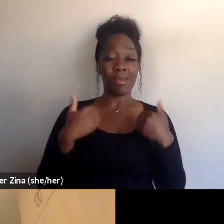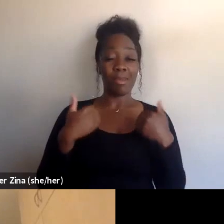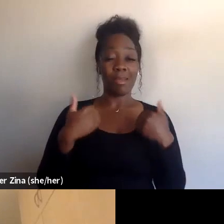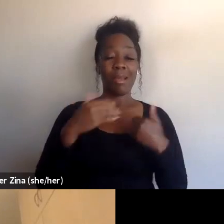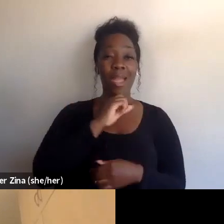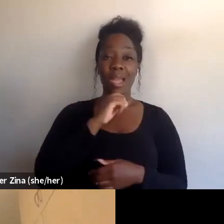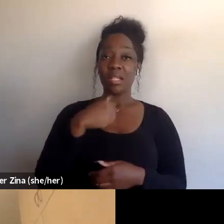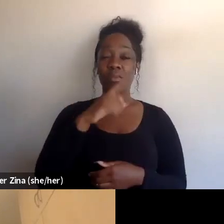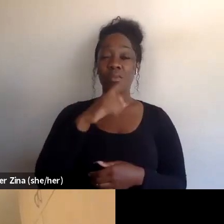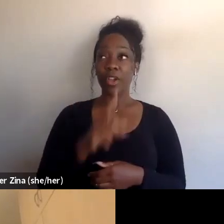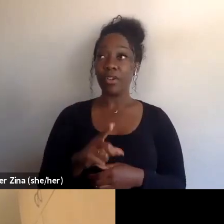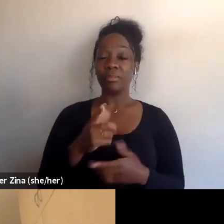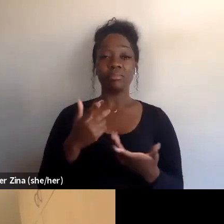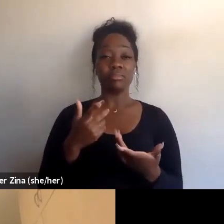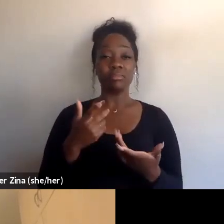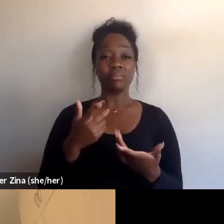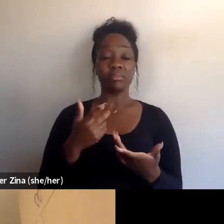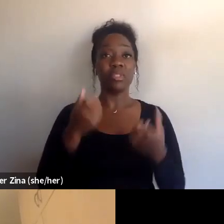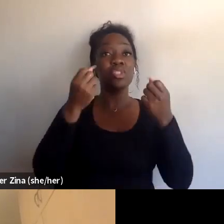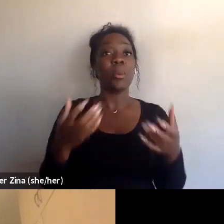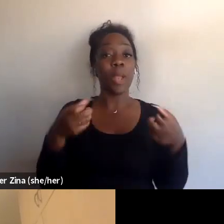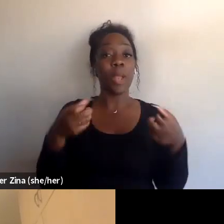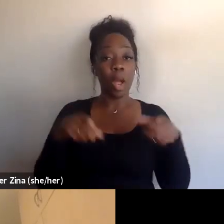with a lot of opportunities at times I felt undeserved.